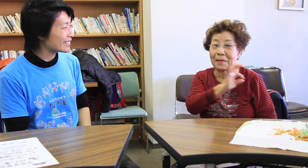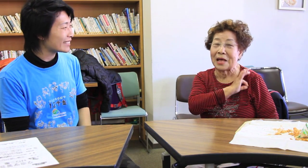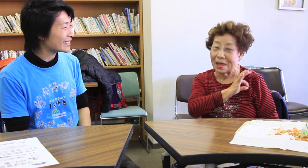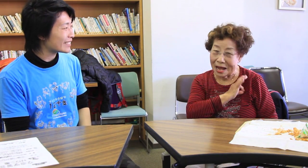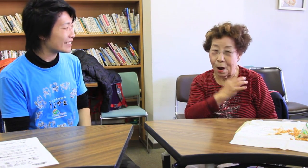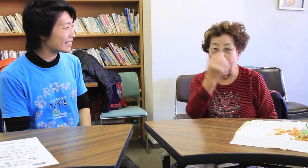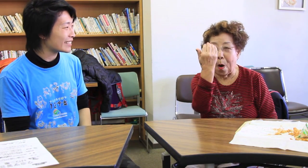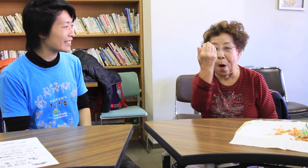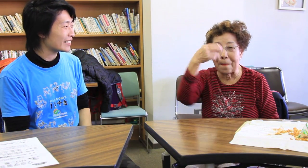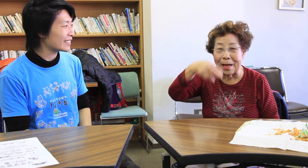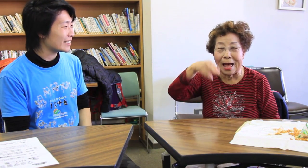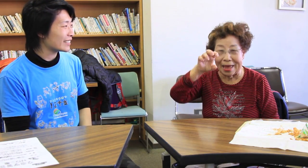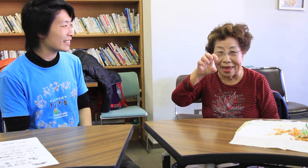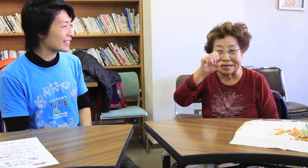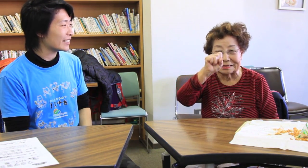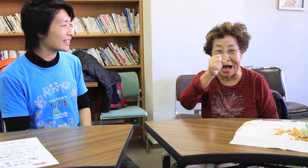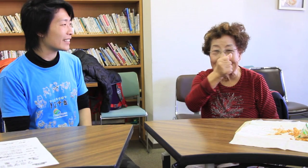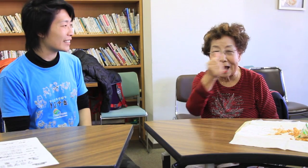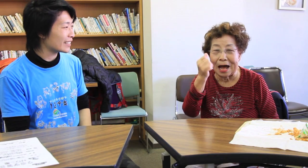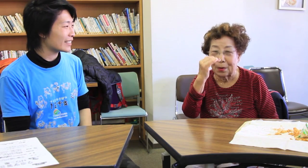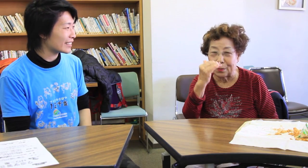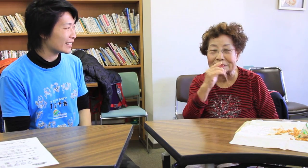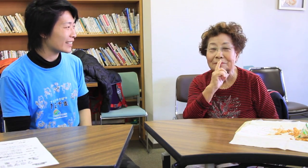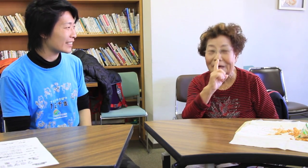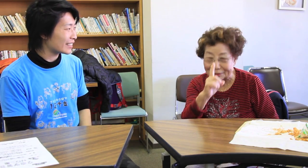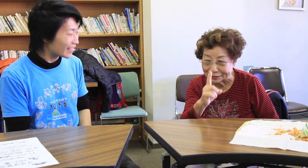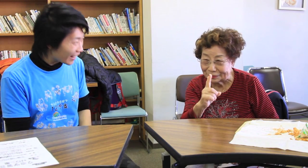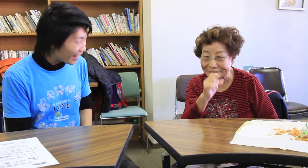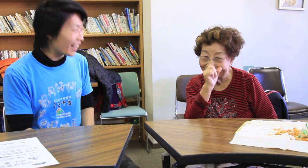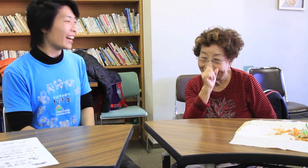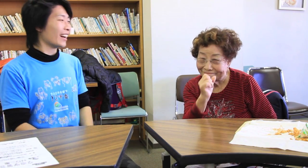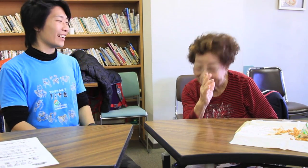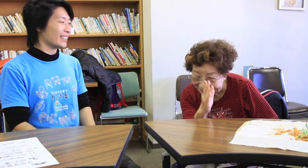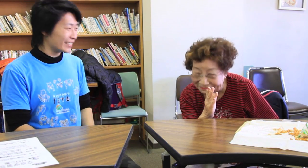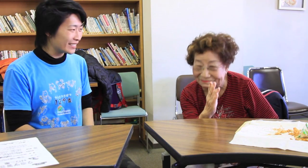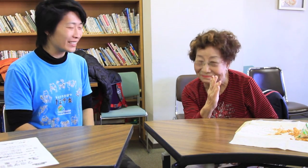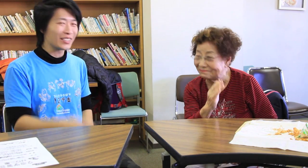Homae-san: My name is Sadako Homae. Nice to meet you.